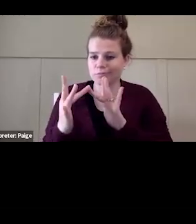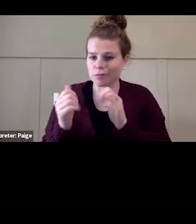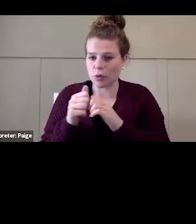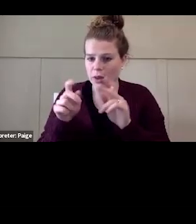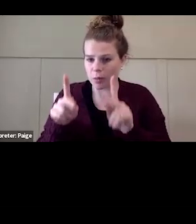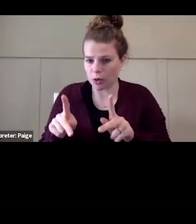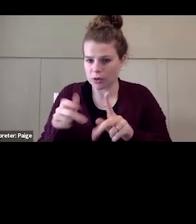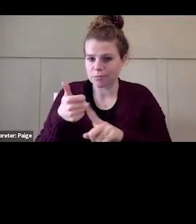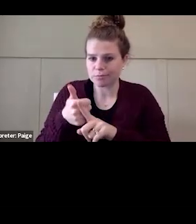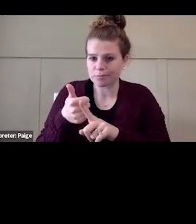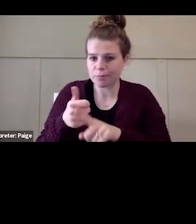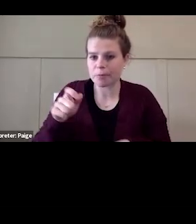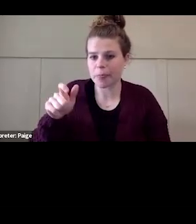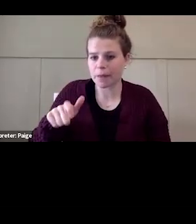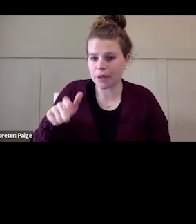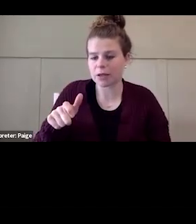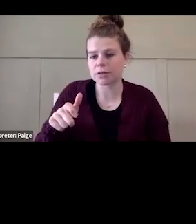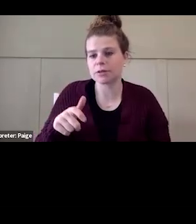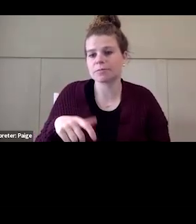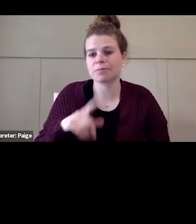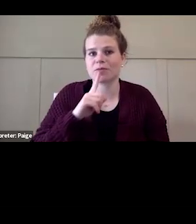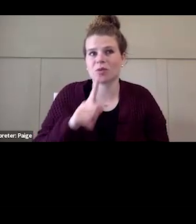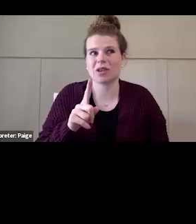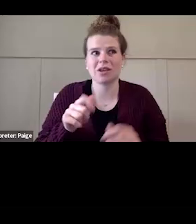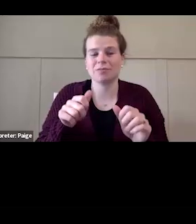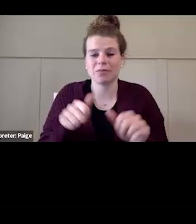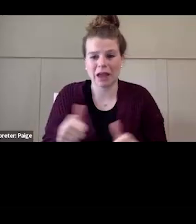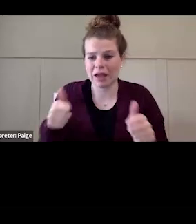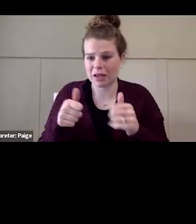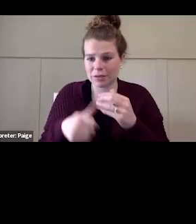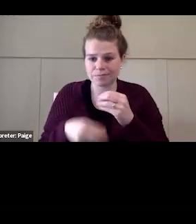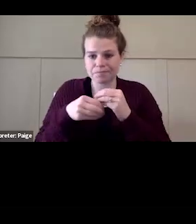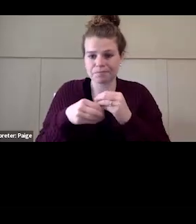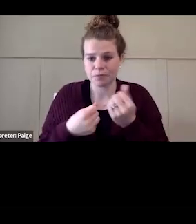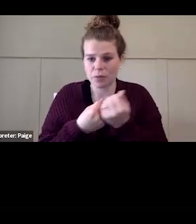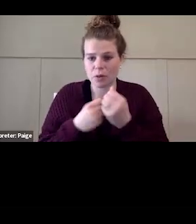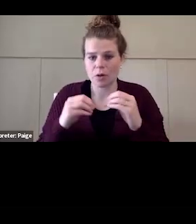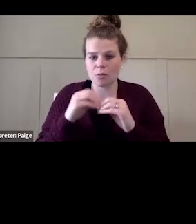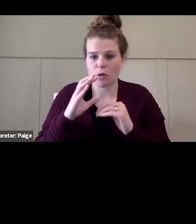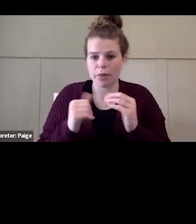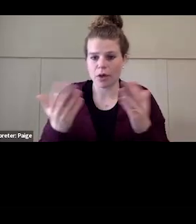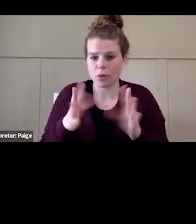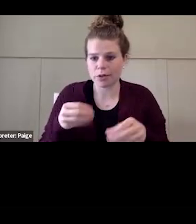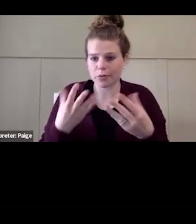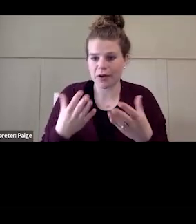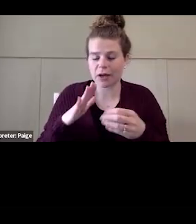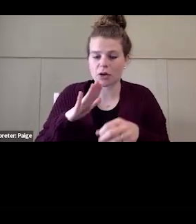who is in need of really anything additional beyond what would be provided to them on scene,